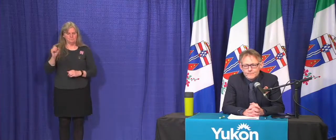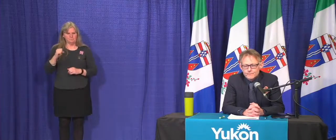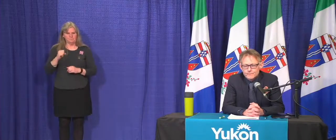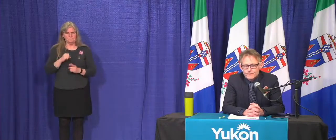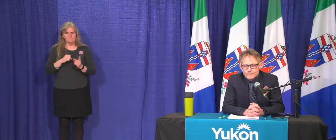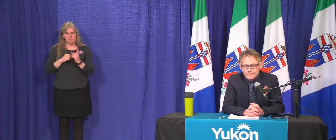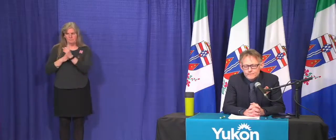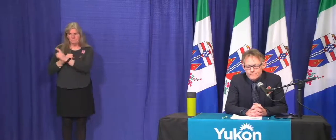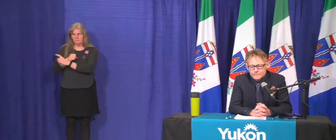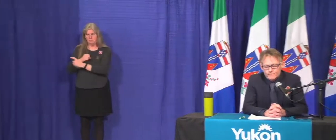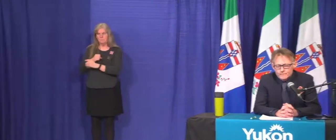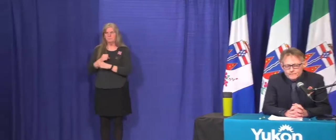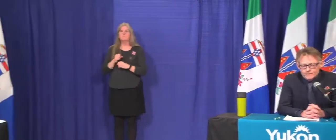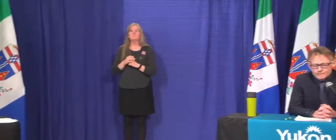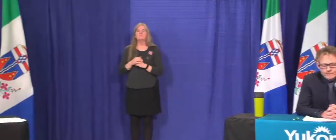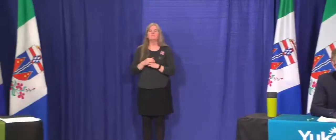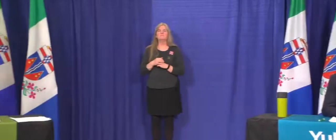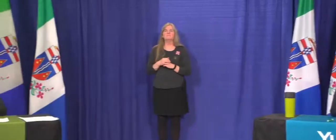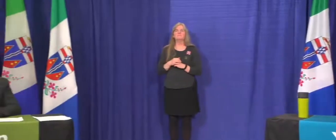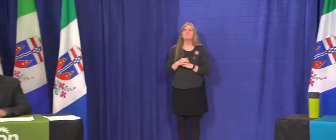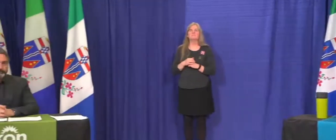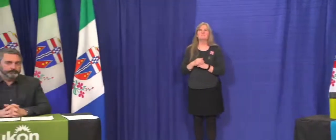made for tertiary care with our